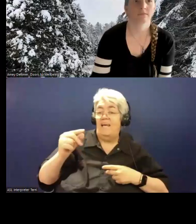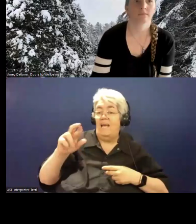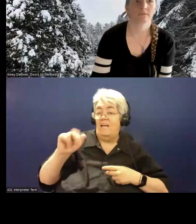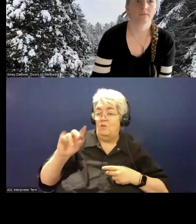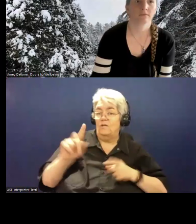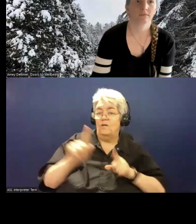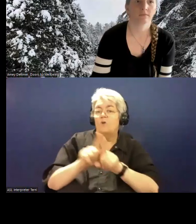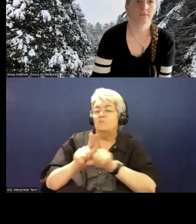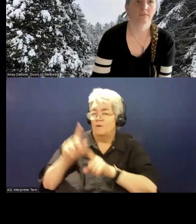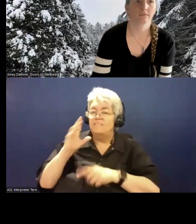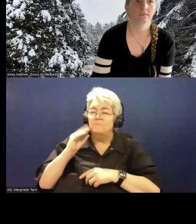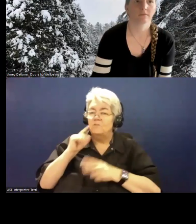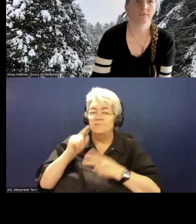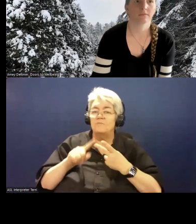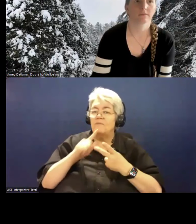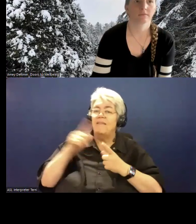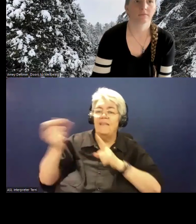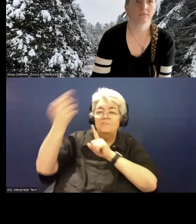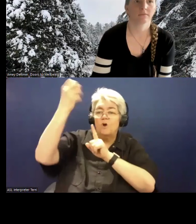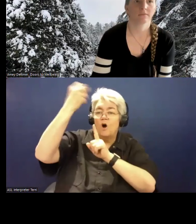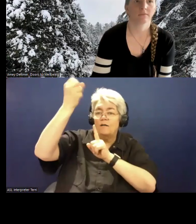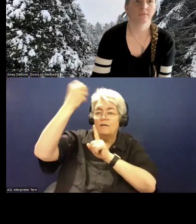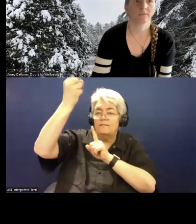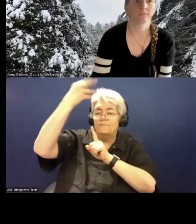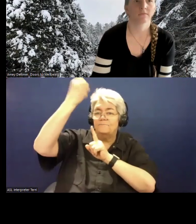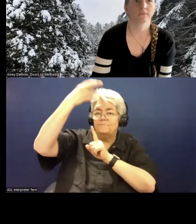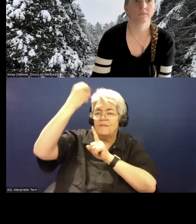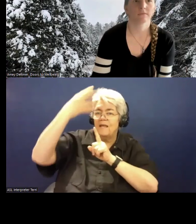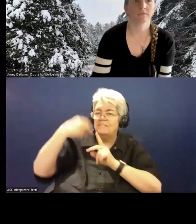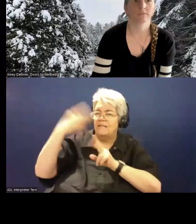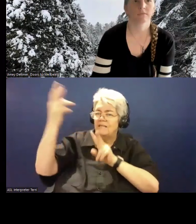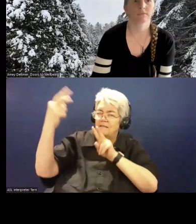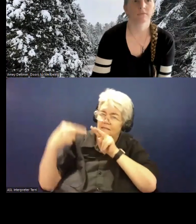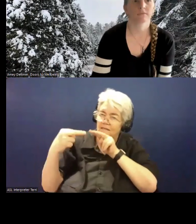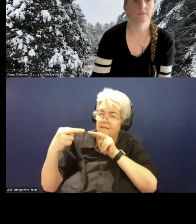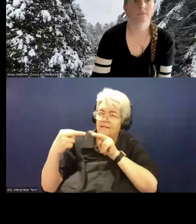WITH BEING TALKED PAST AND NOT ENGAGED AND GIVEN SKILLS DIRECTLY